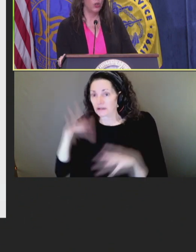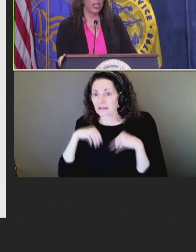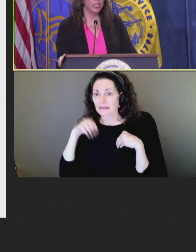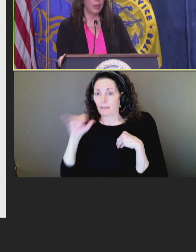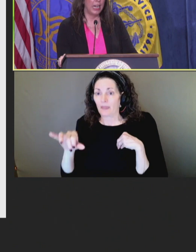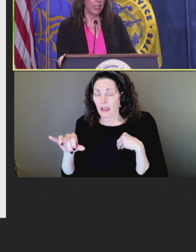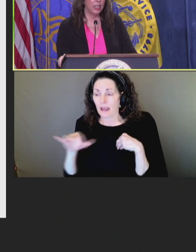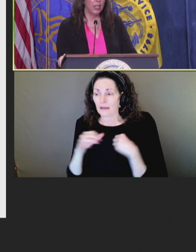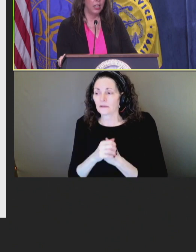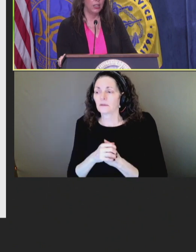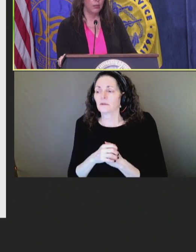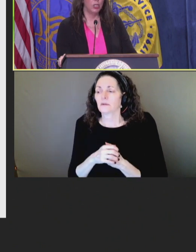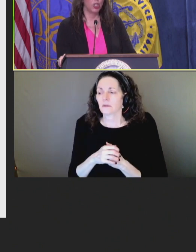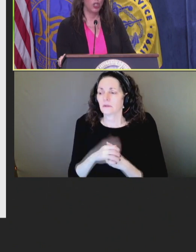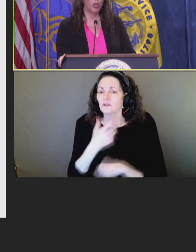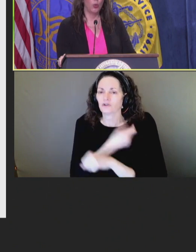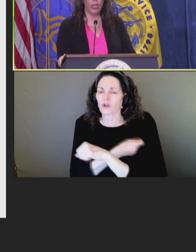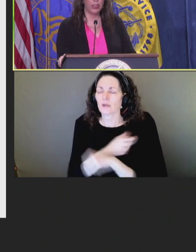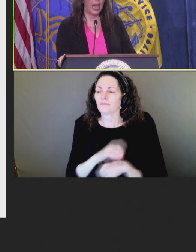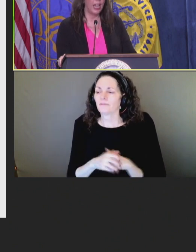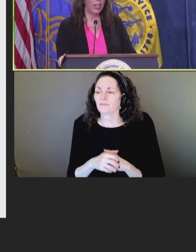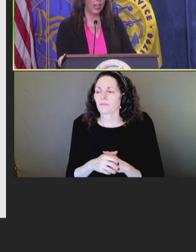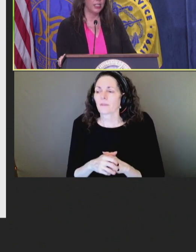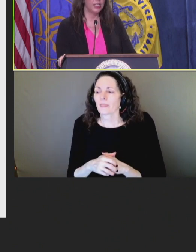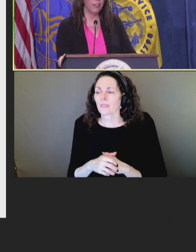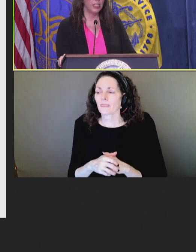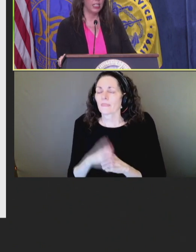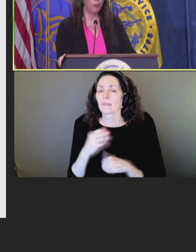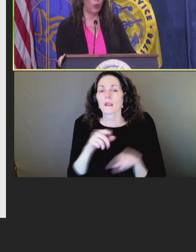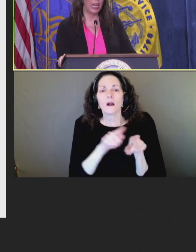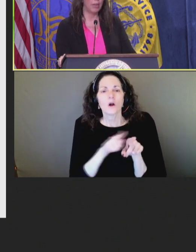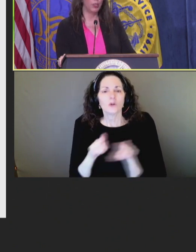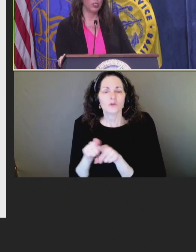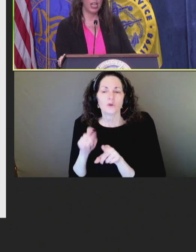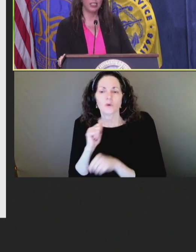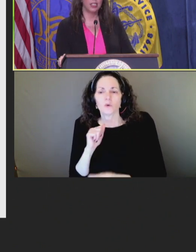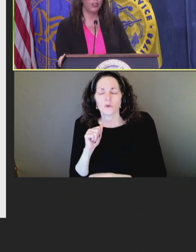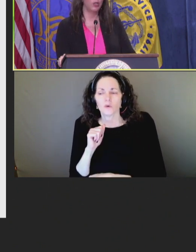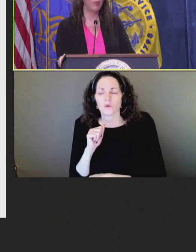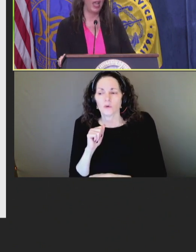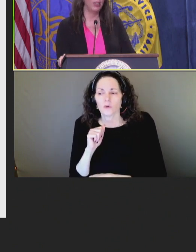estimating the maternal with that at 17.8 percent. If you combine those two,